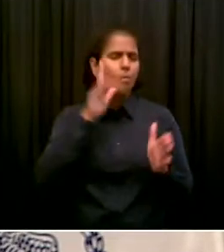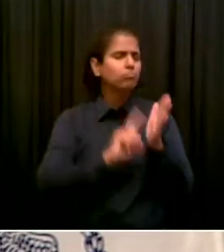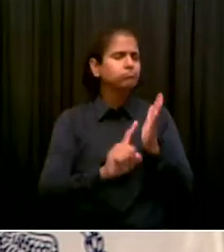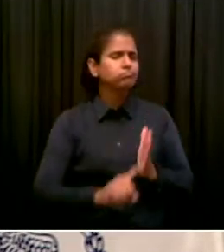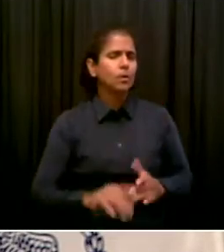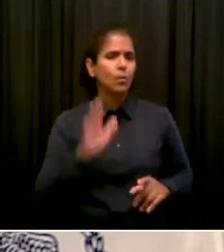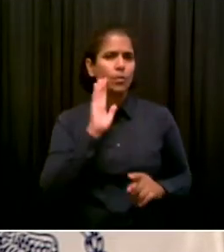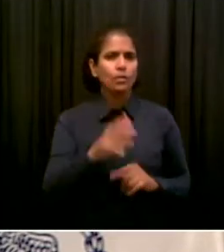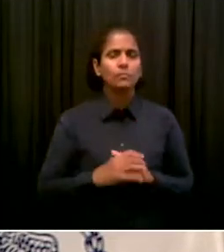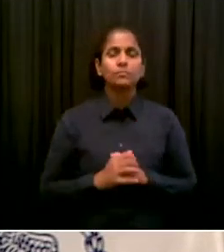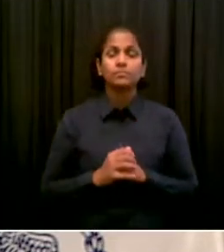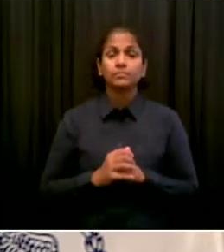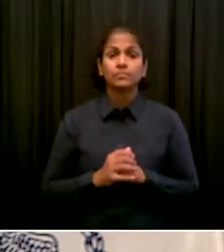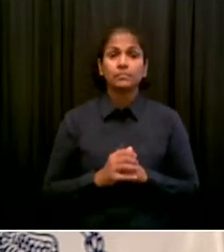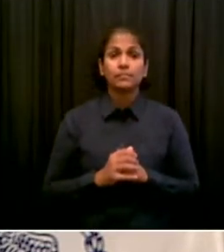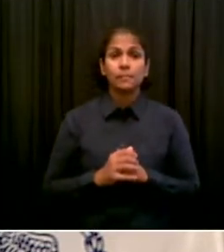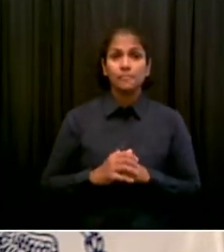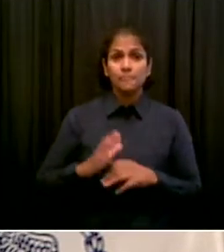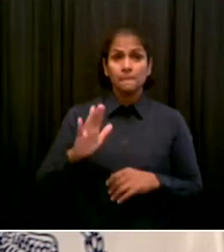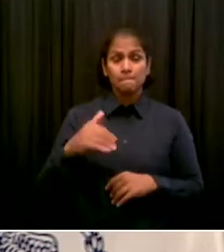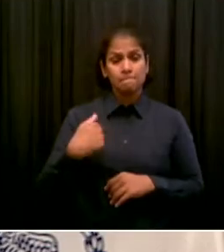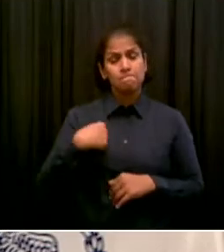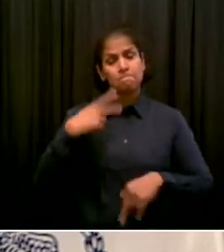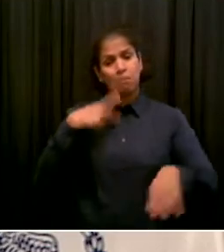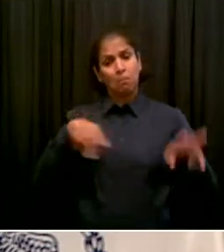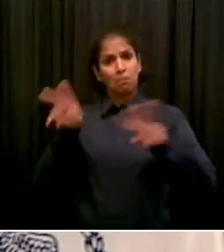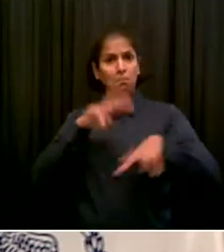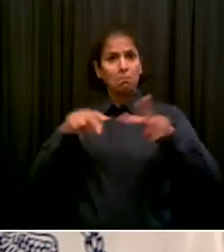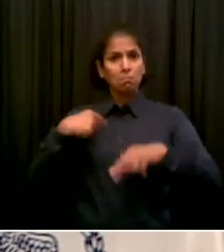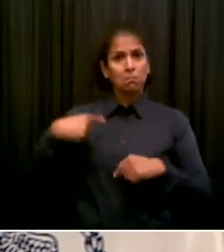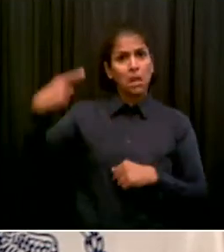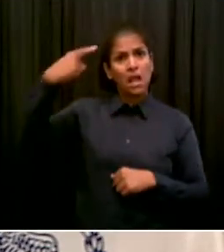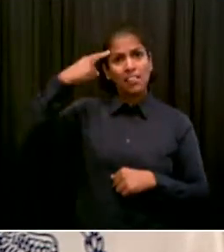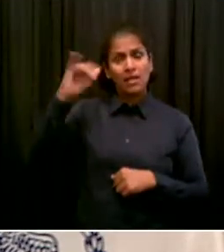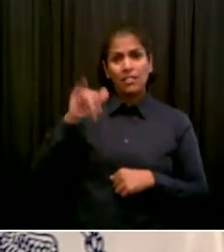NOT HAPPEN ON A TIMELY BASIS AND GIVE YOU A SHP ARAND CLEAR